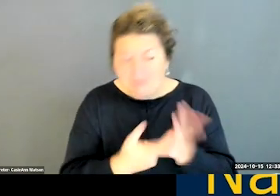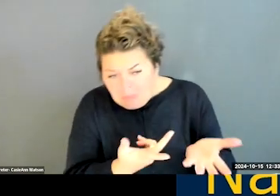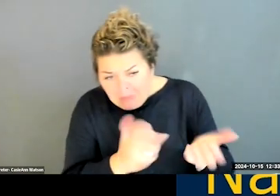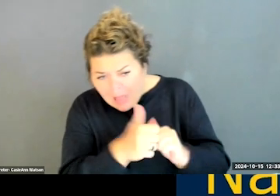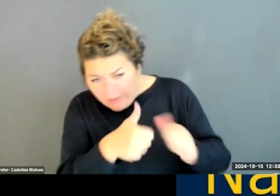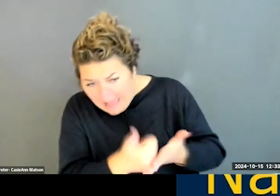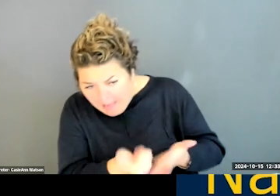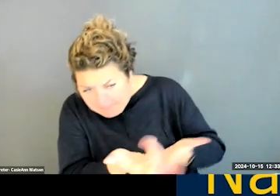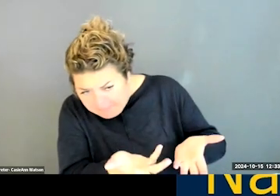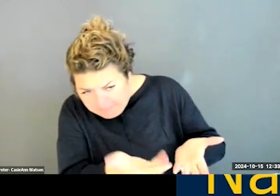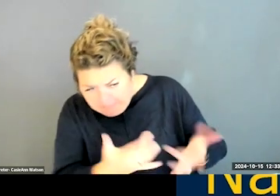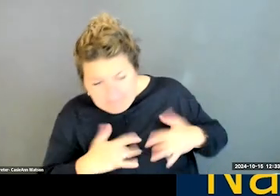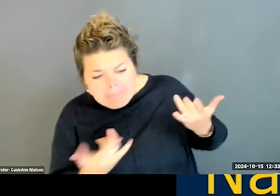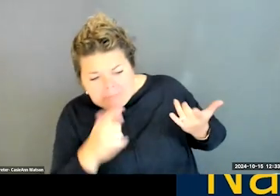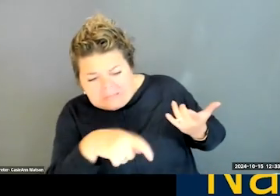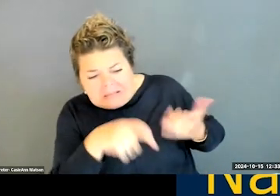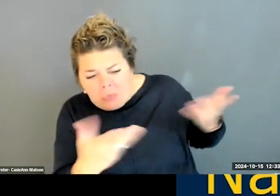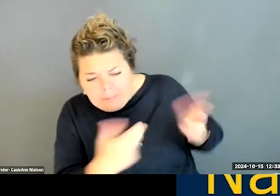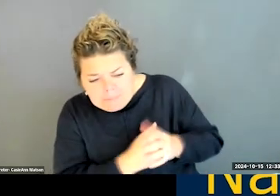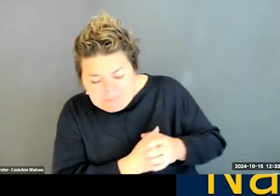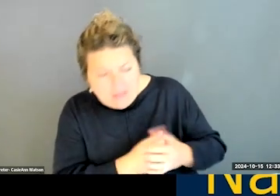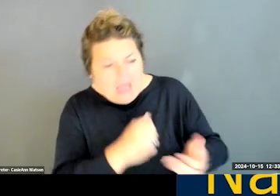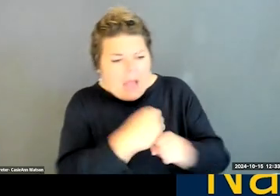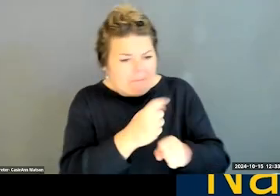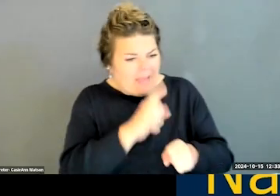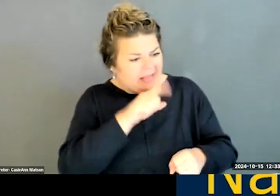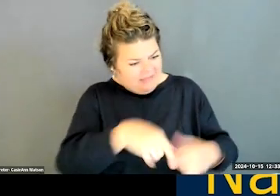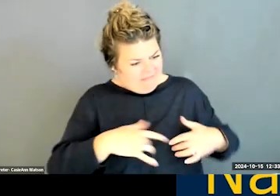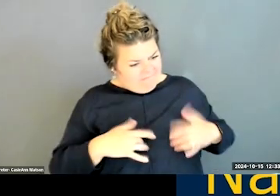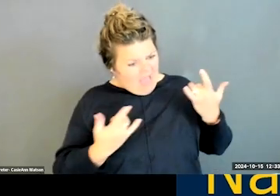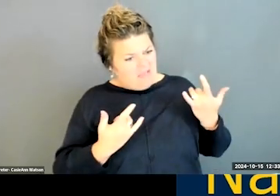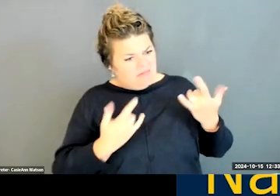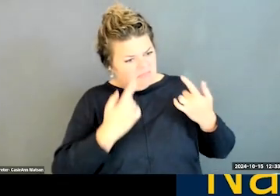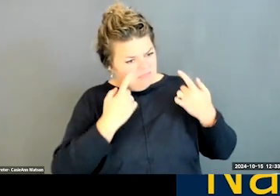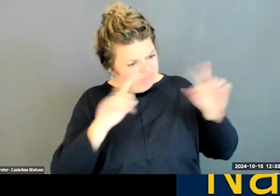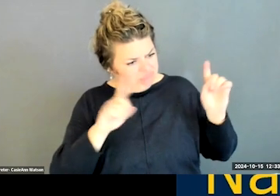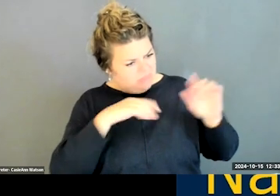"Is there anything additional that we can do "to make this event more accessible for you?" Things of that nature.